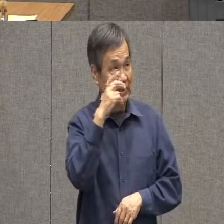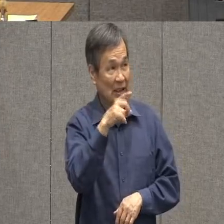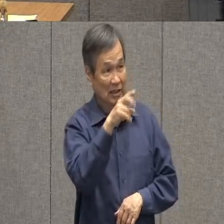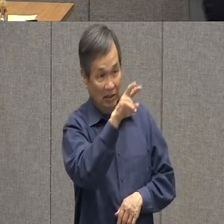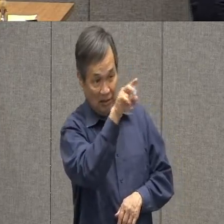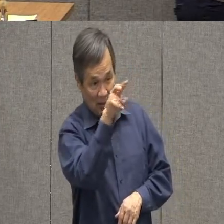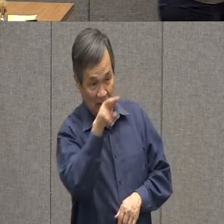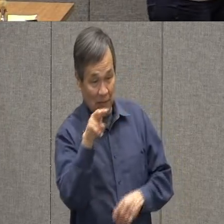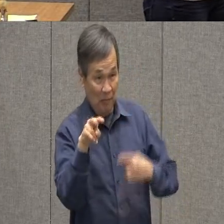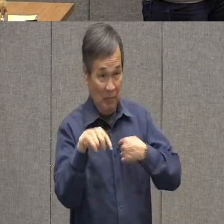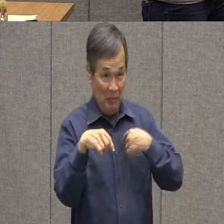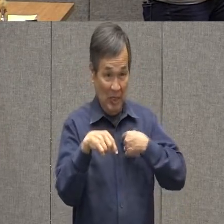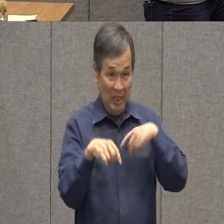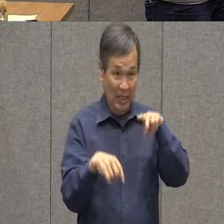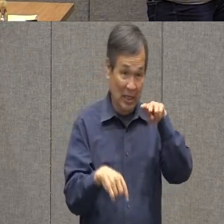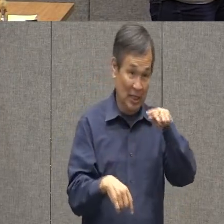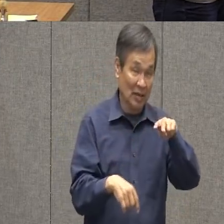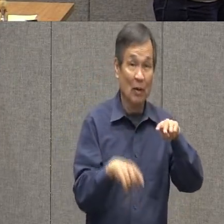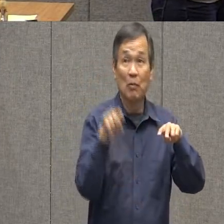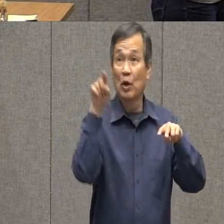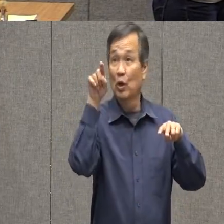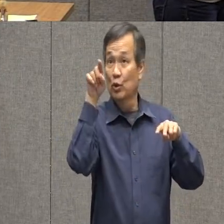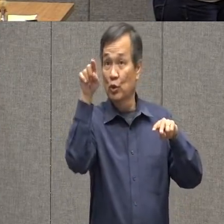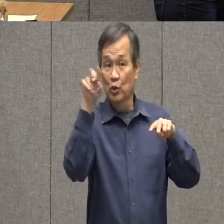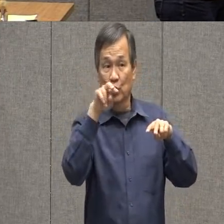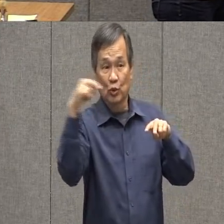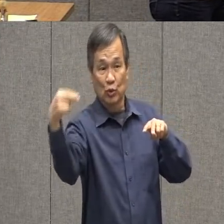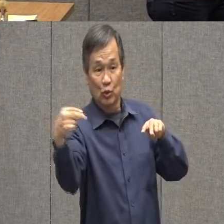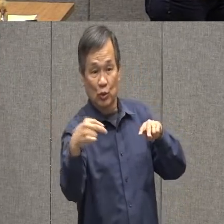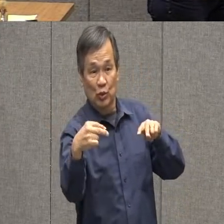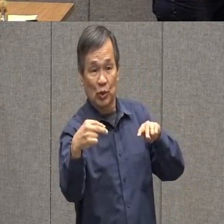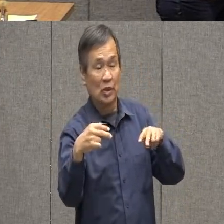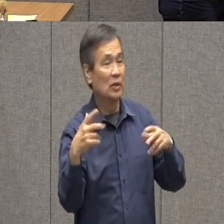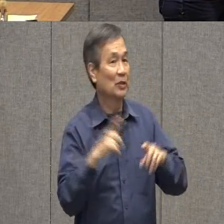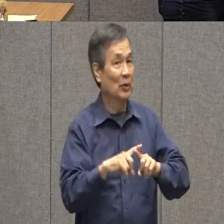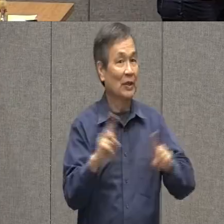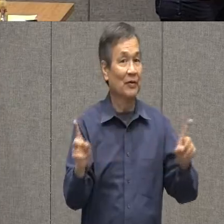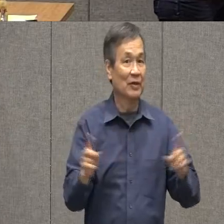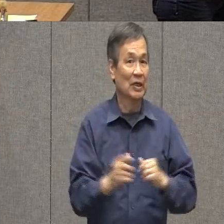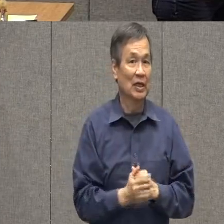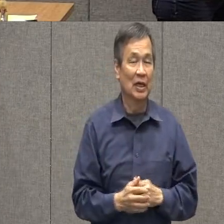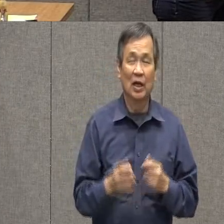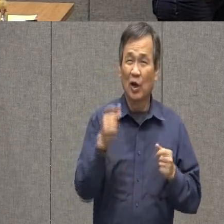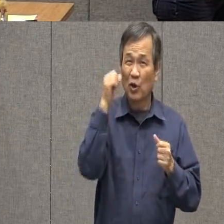What I'm seeing is her torso looks shortened. So if you were here with me last time we made art,